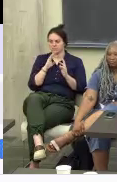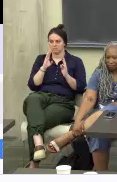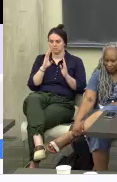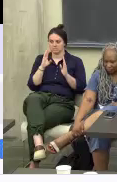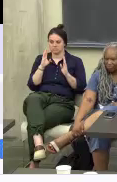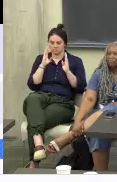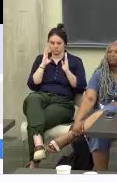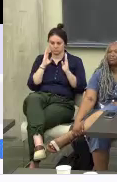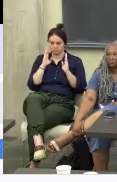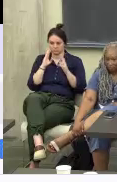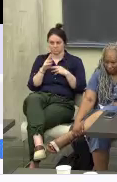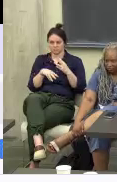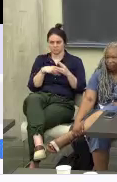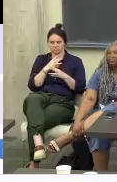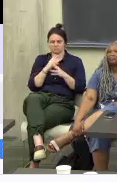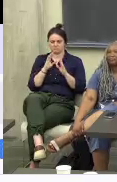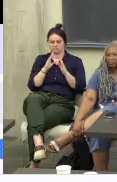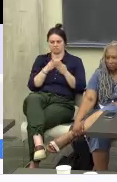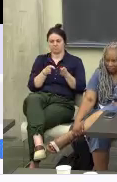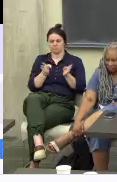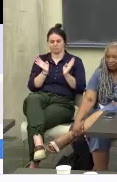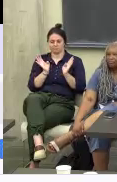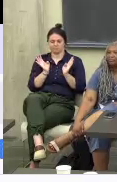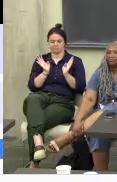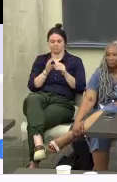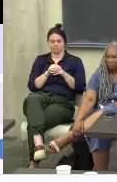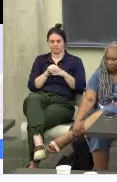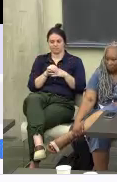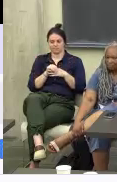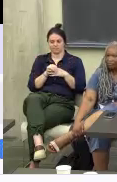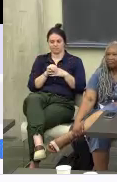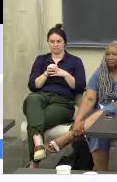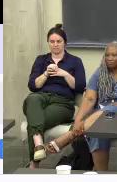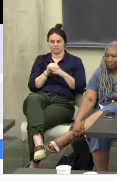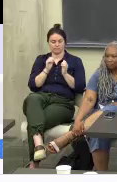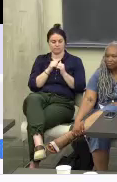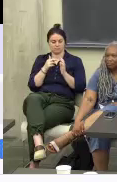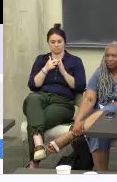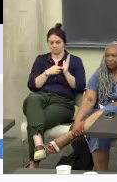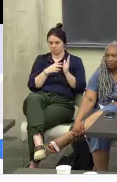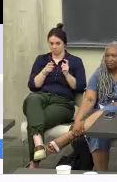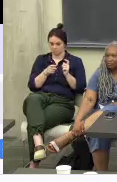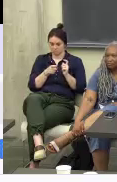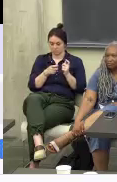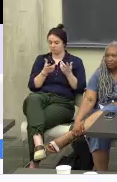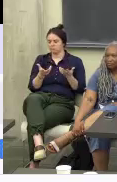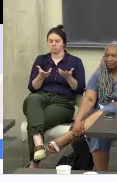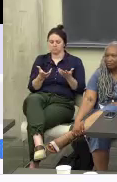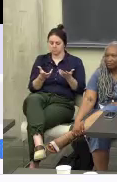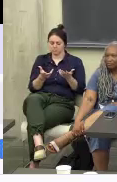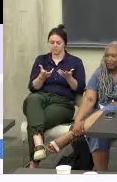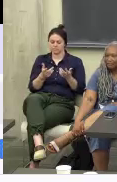you know worldwide, there's regulations whether they uh you know try to depend different levels